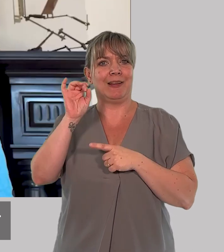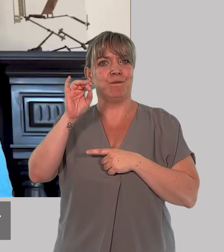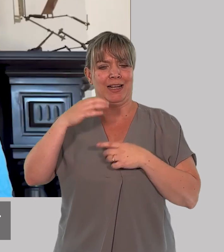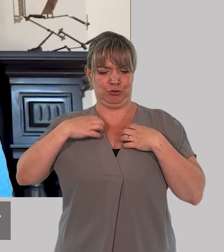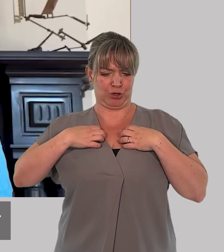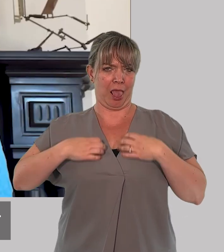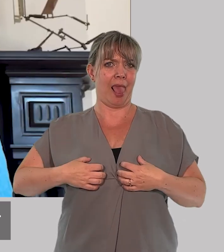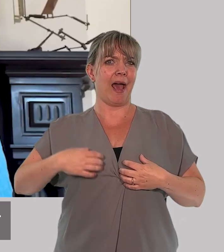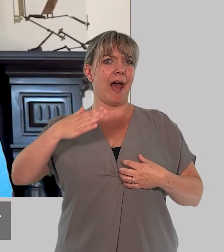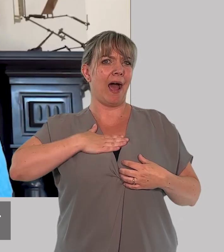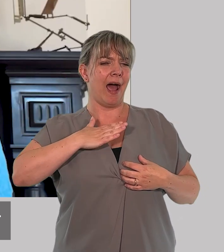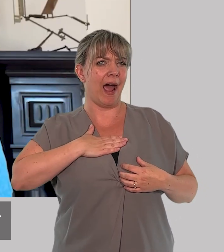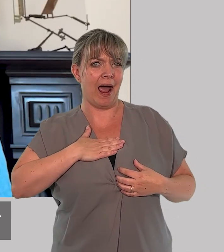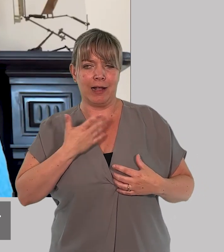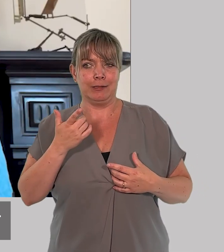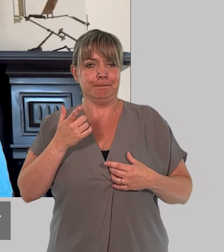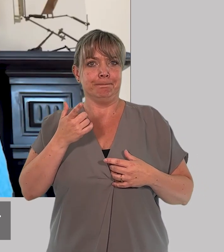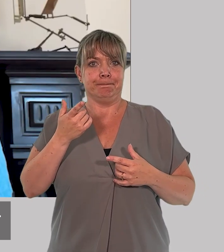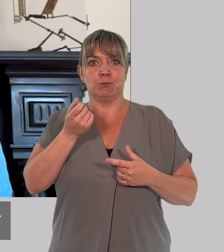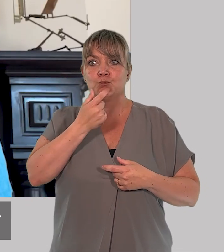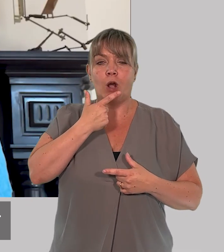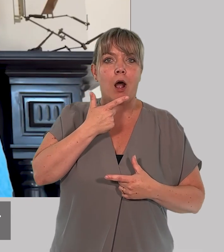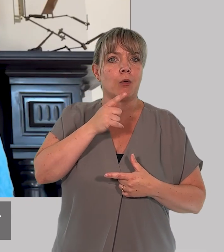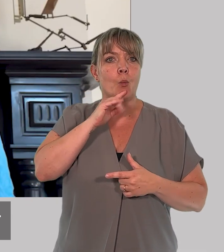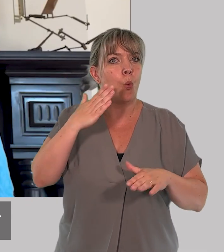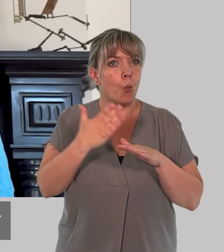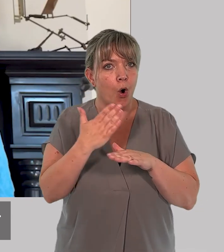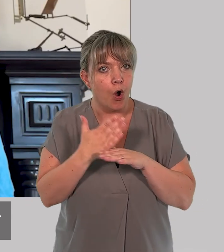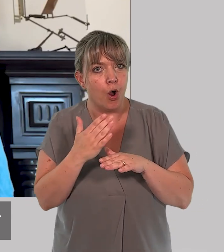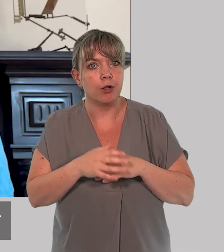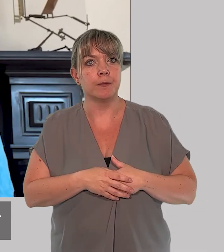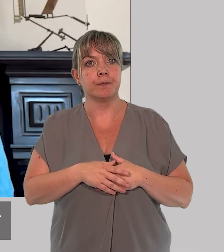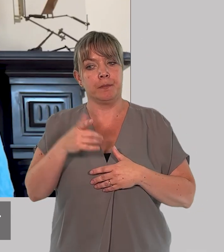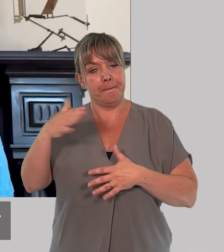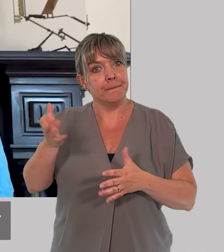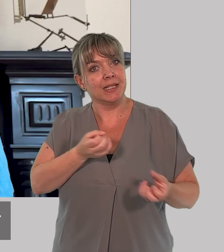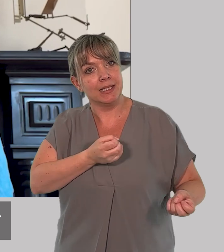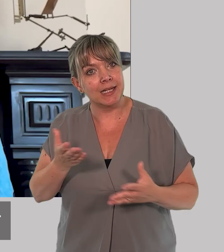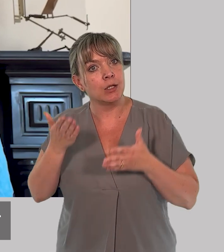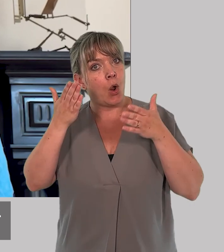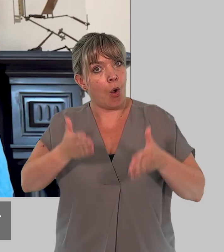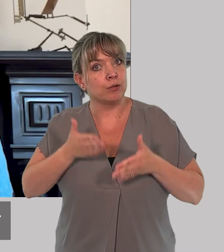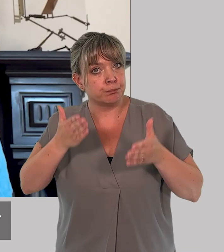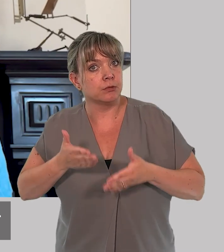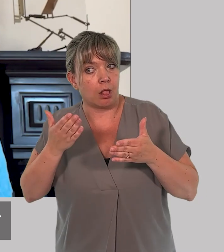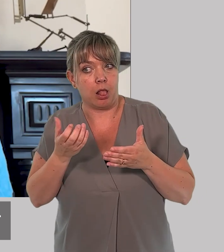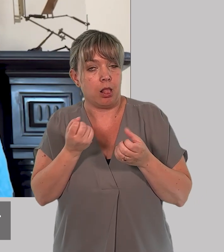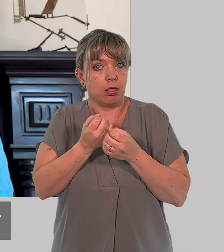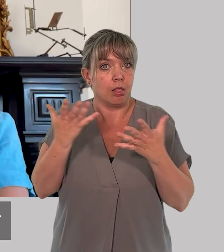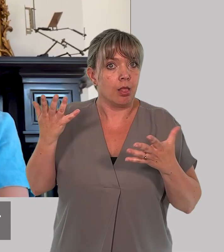She'd been hospitalised several times with infection. This time the second-line antibiotic hadn't worked.